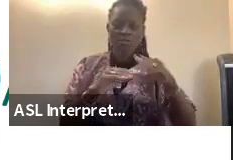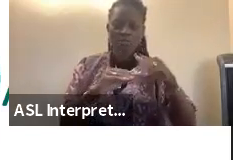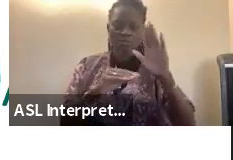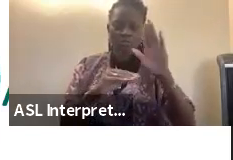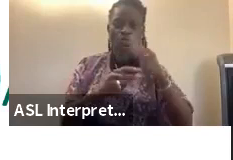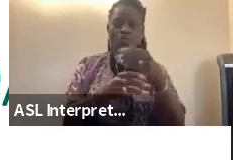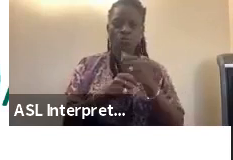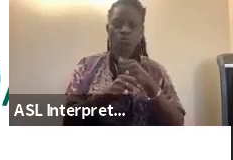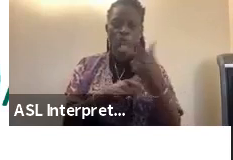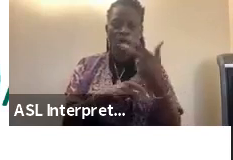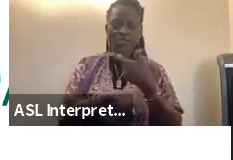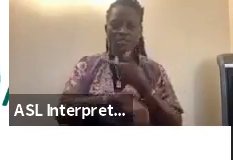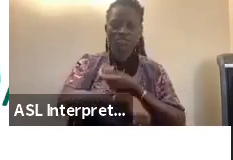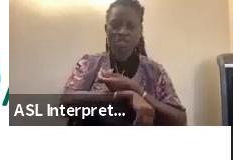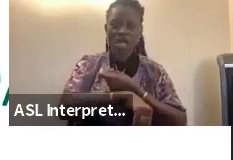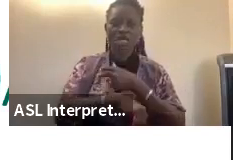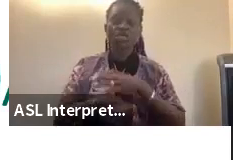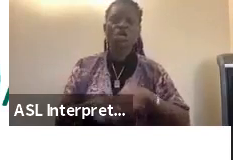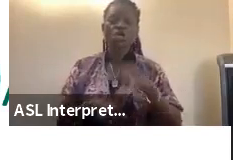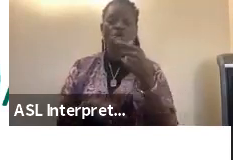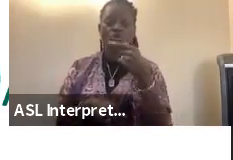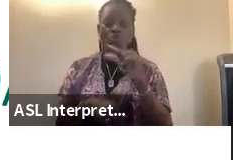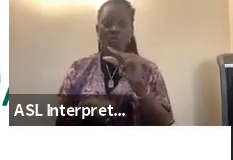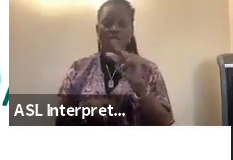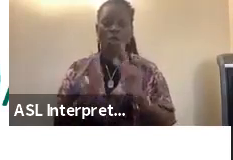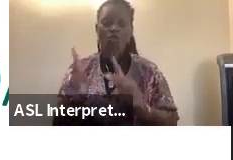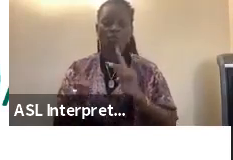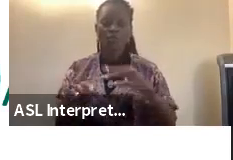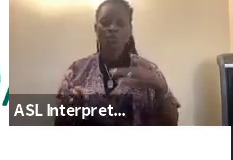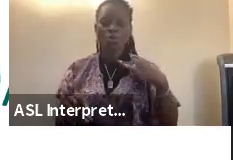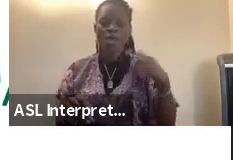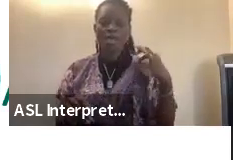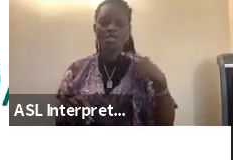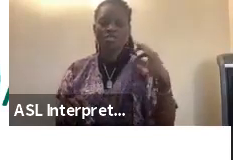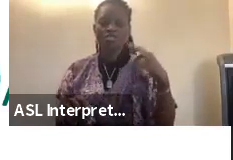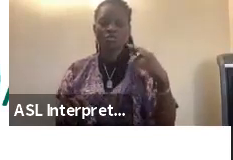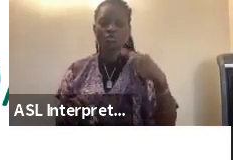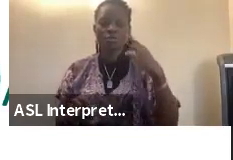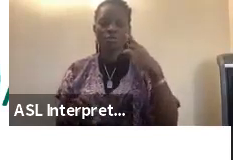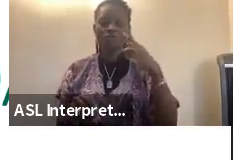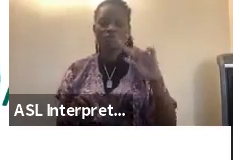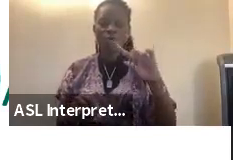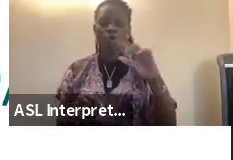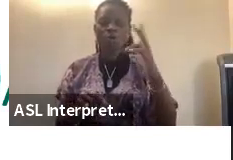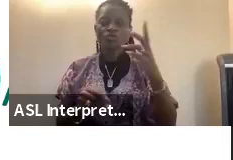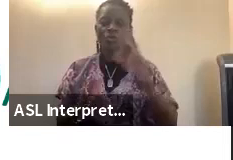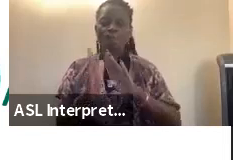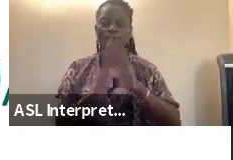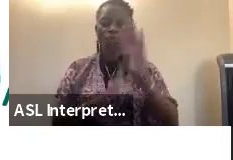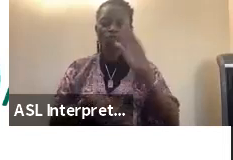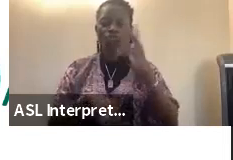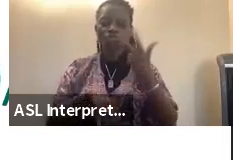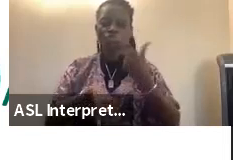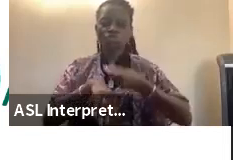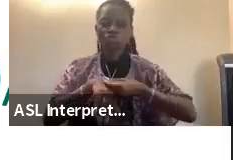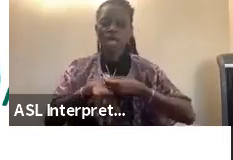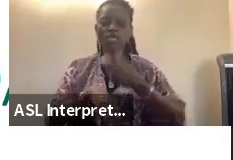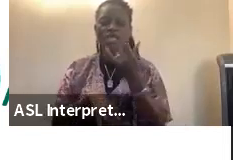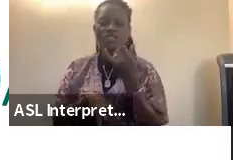Green is those who are eligible currently for the booster shot. This yellow is the 65 plus who